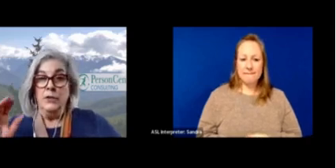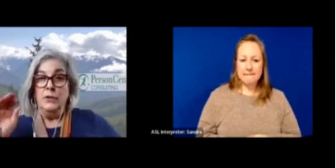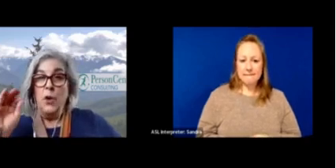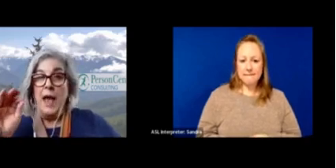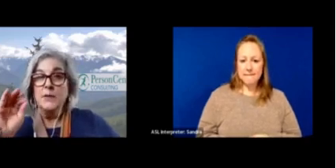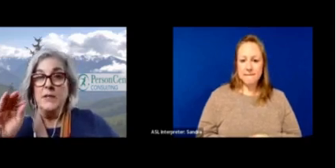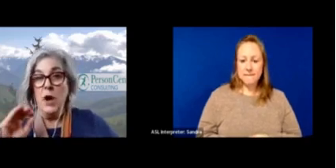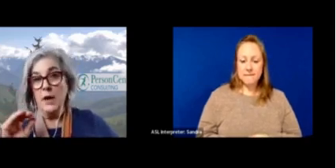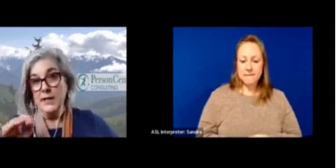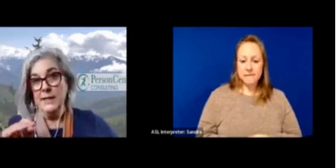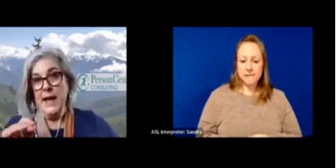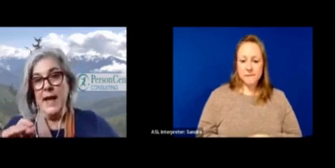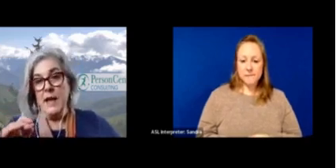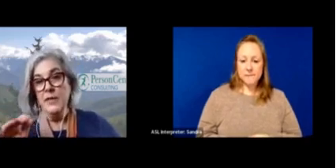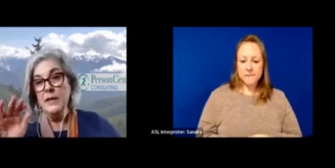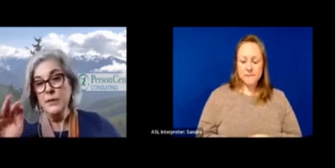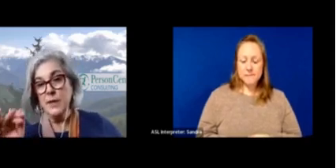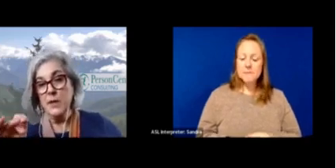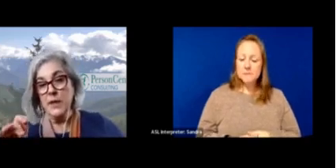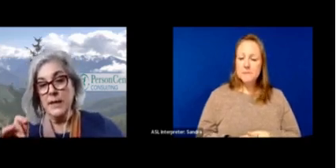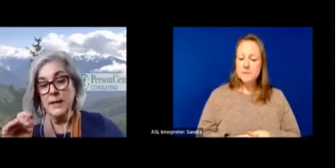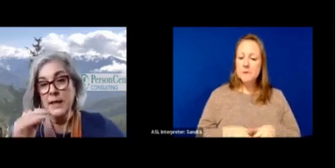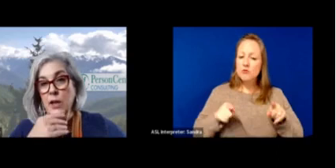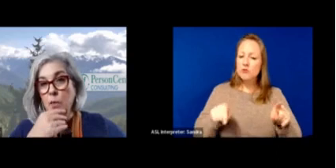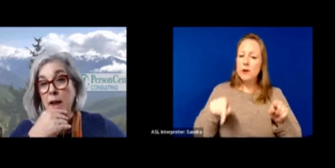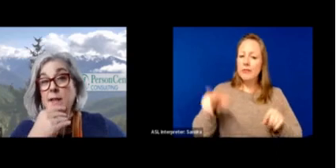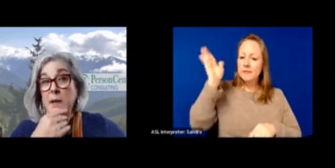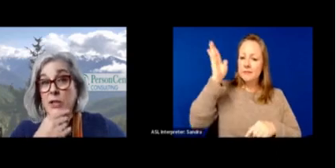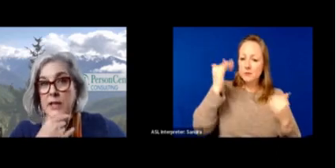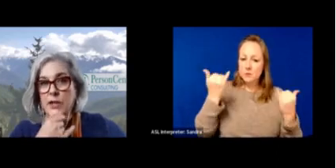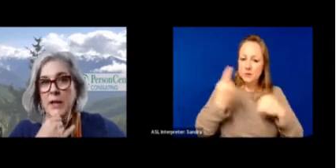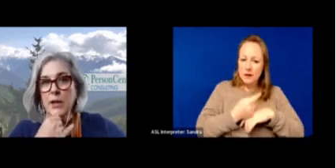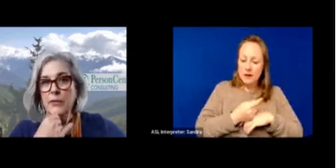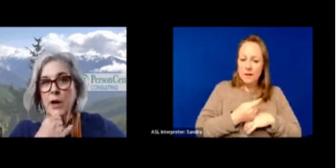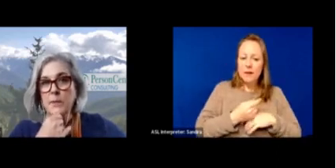So as we talk today, these are some of the things like like, and especially as you hear from